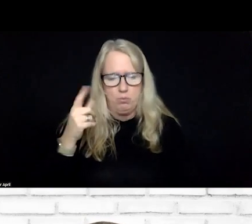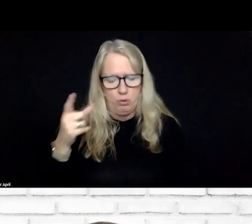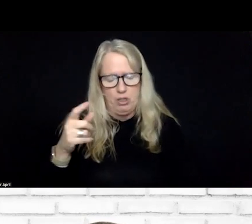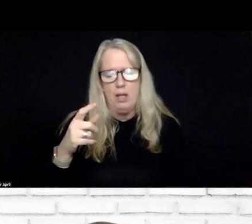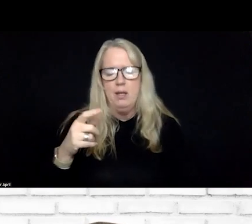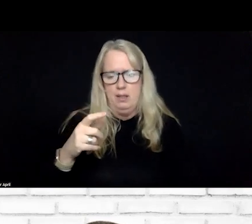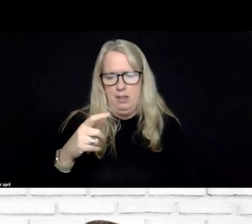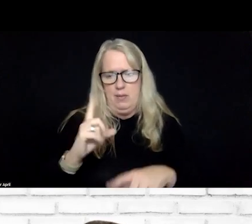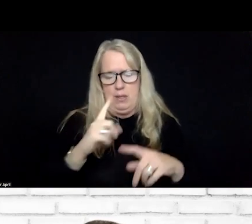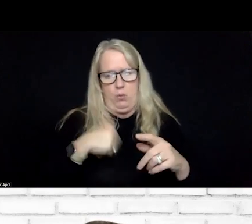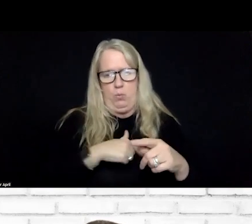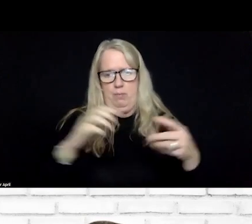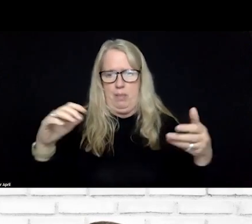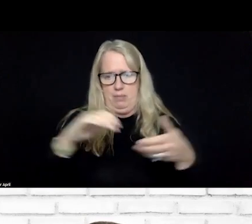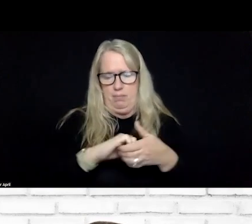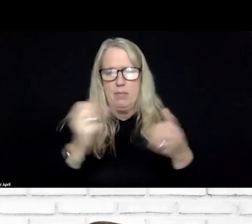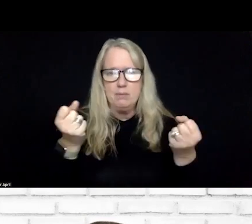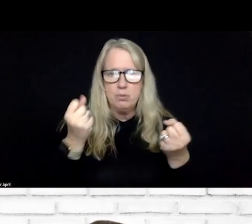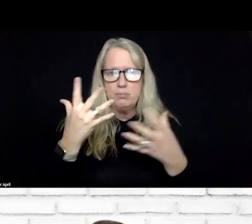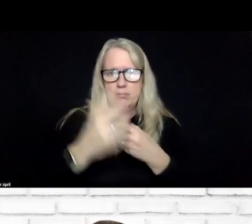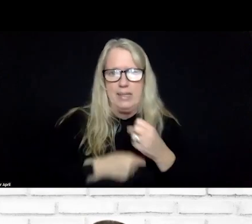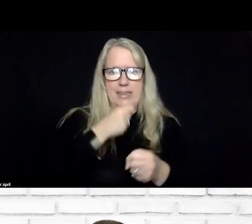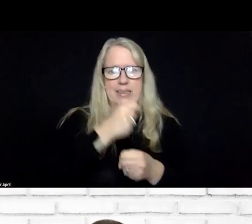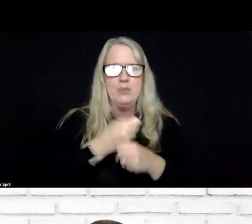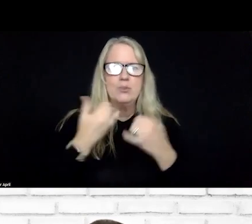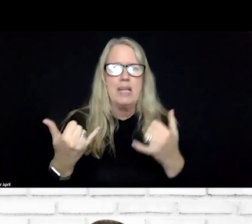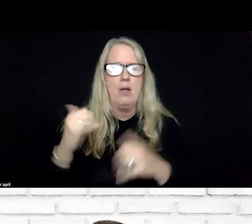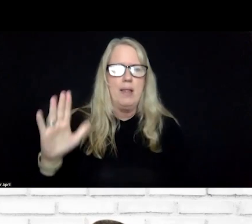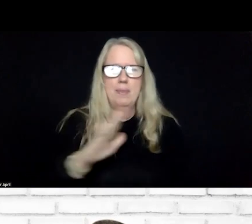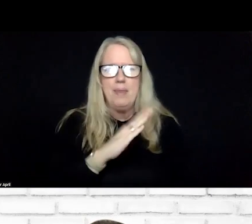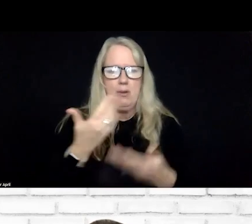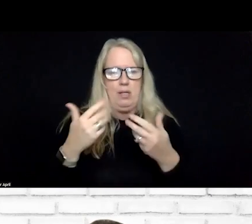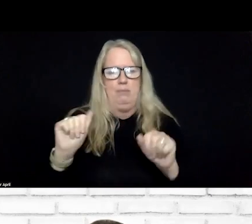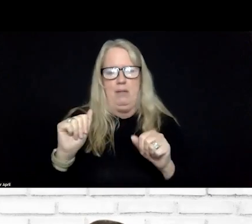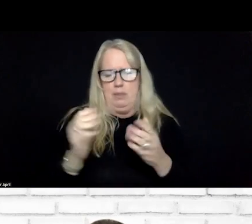BEEN PARTNERING WITH FOR YEARS NOW AND THEIR EFFORTS TO BRING UP